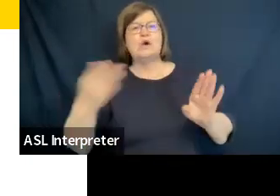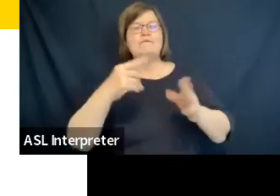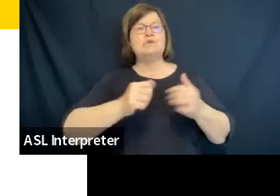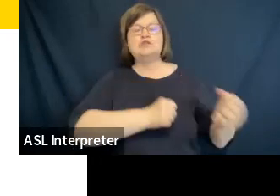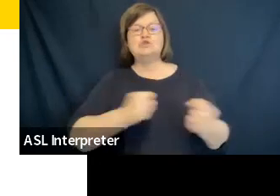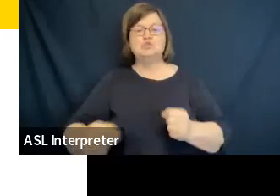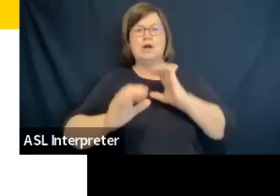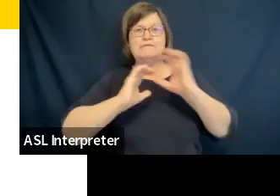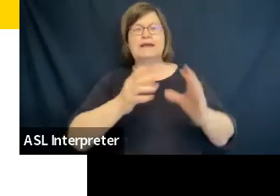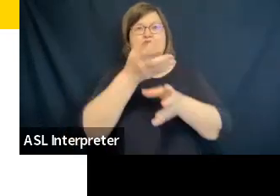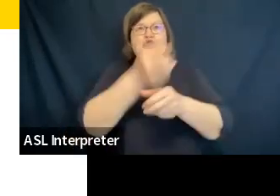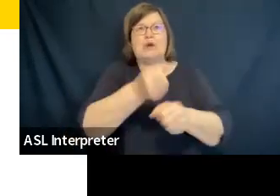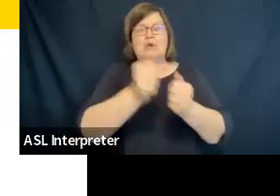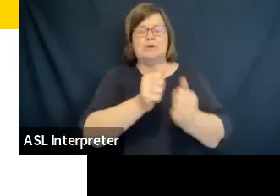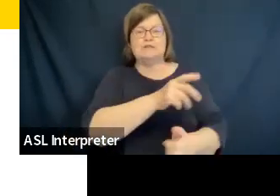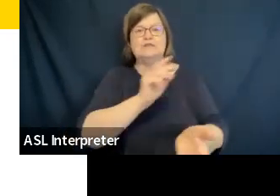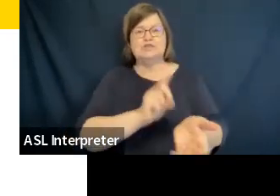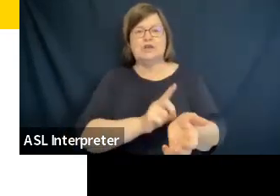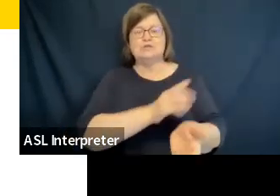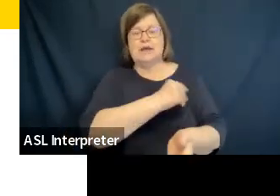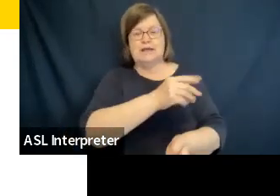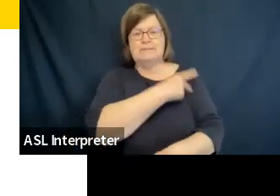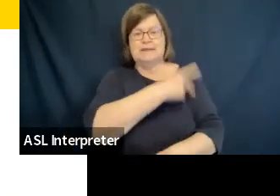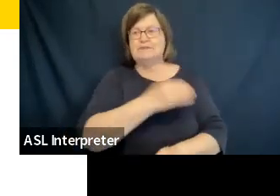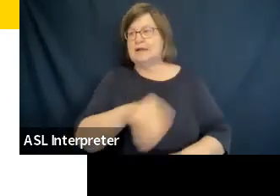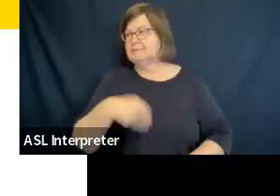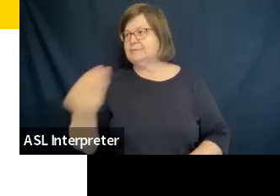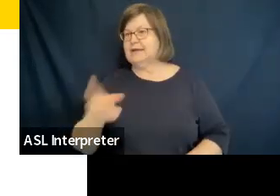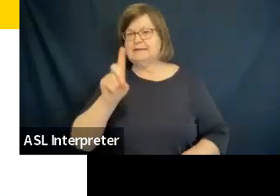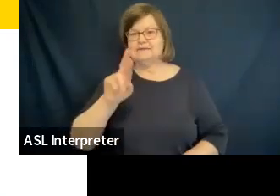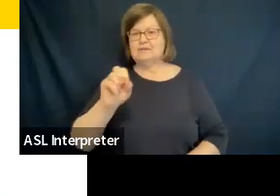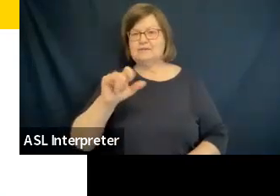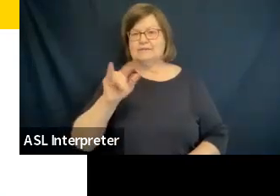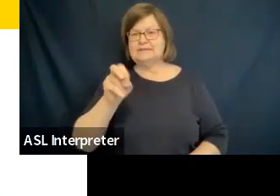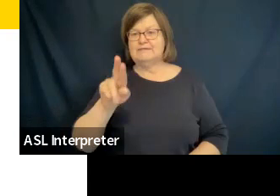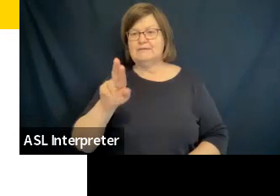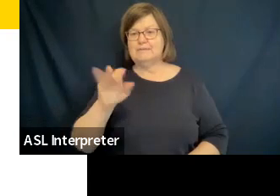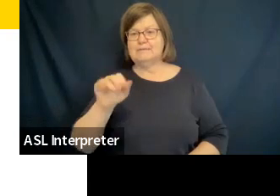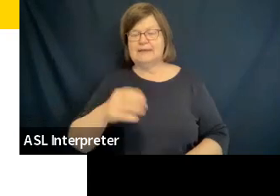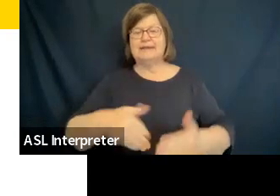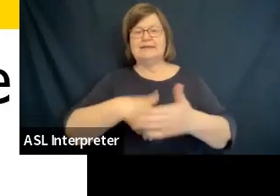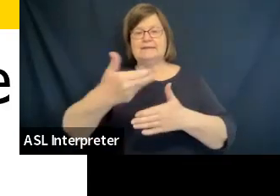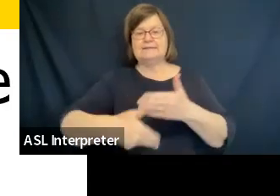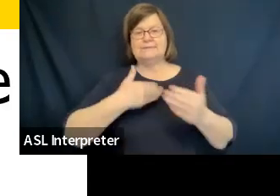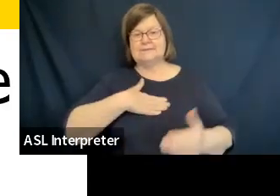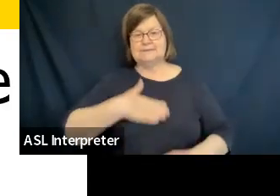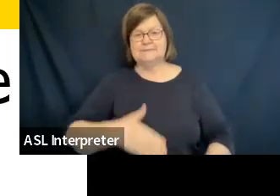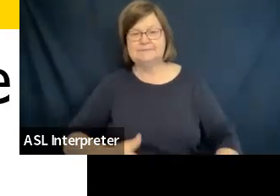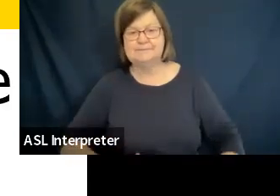between the doctor and patient. And I will pass it back to Dr. Silverman, and the next slide, please.